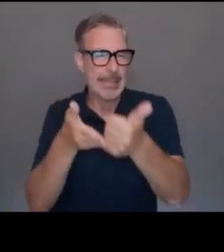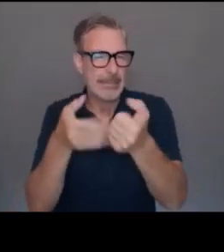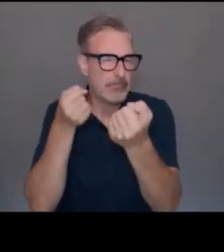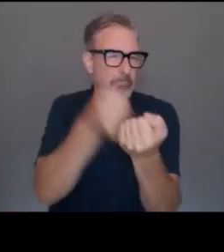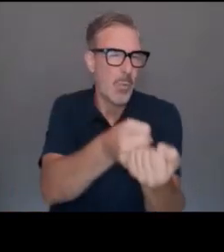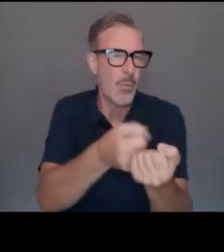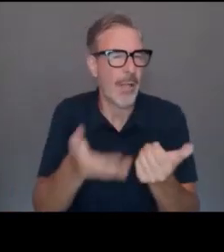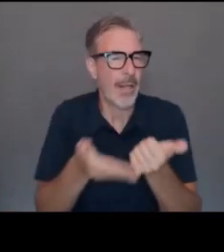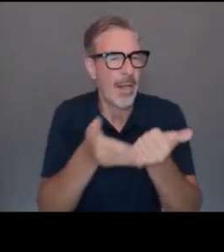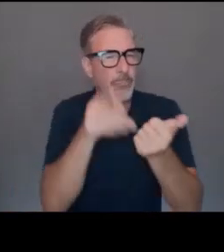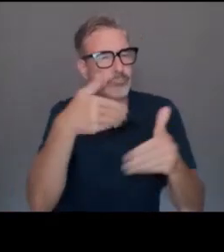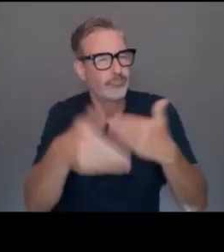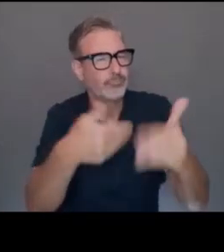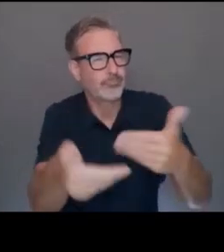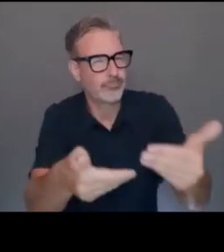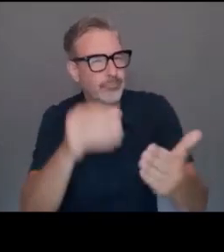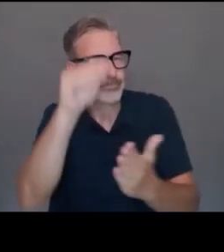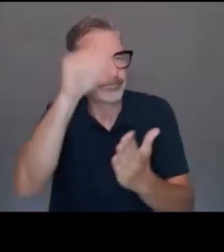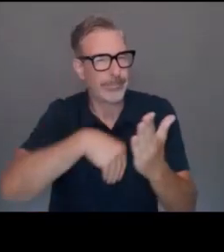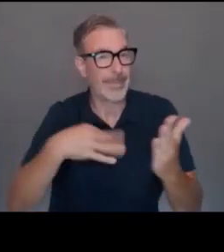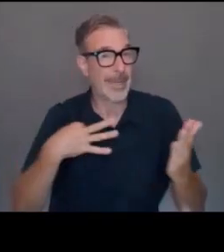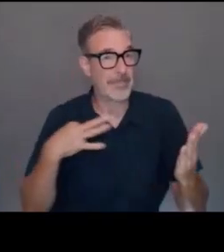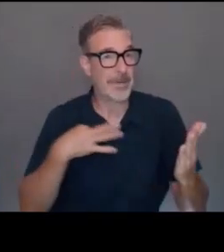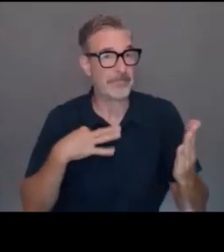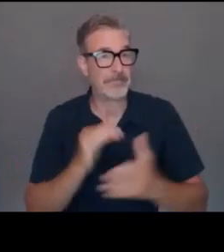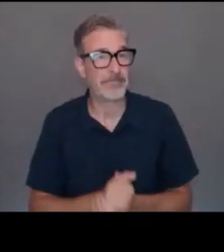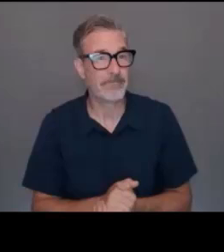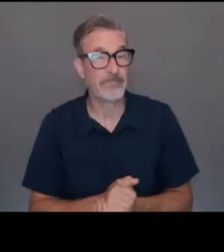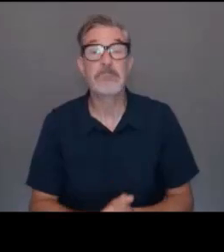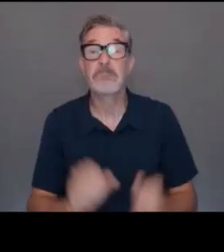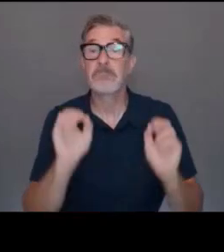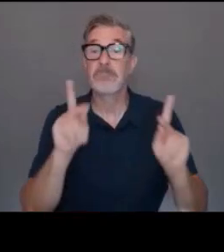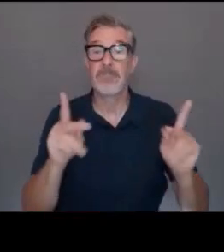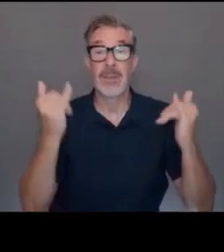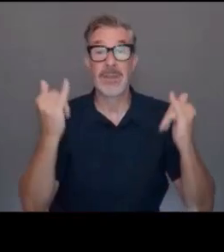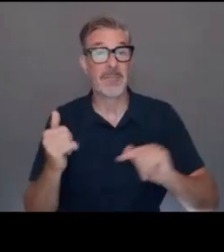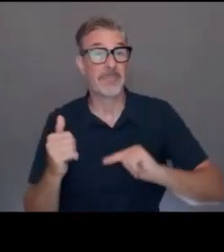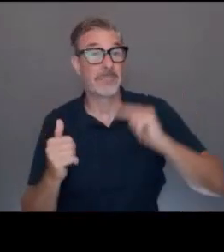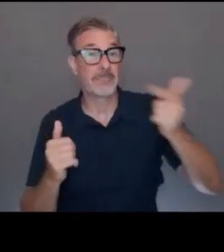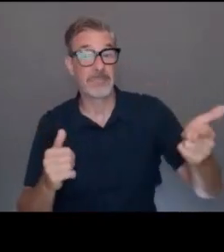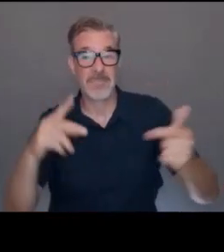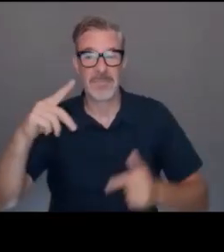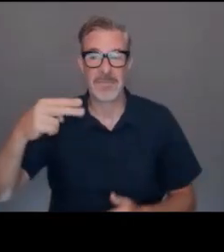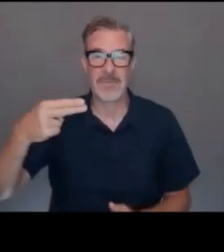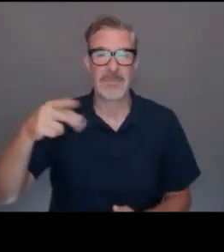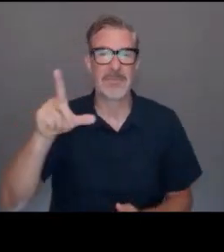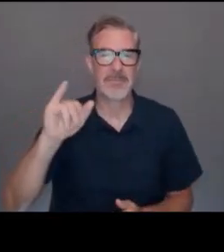And now I'm going to hand things over to my colleague, Philippe. Wonderful. Thank you, Nicole.